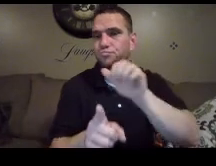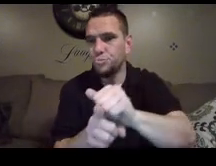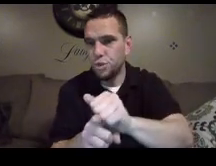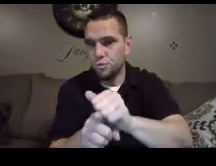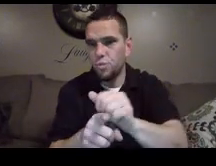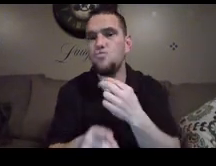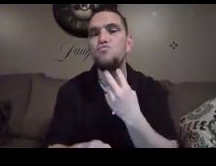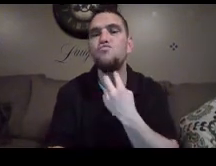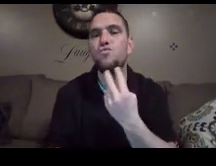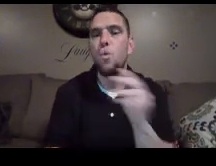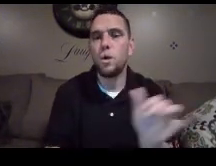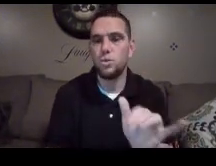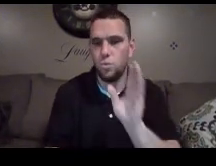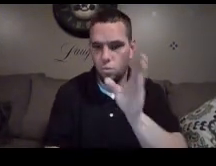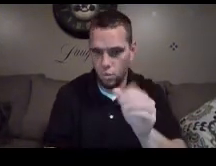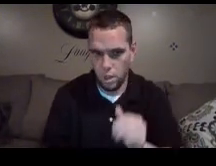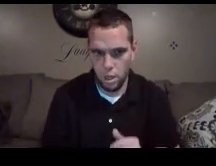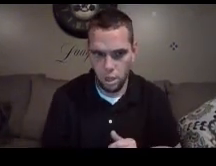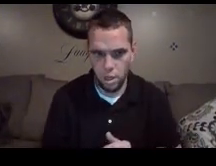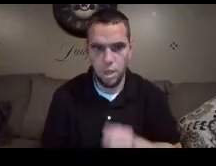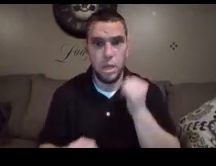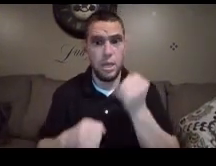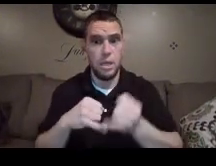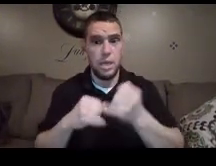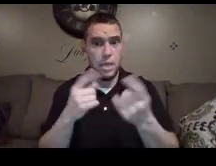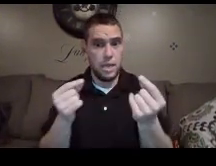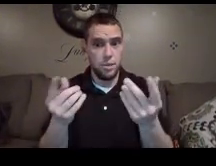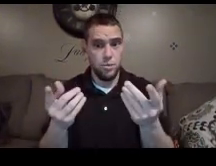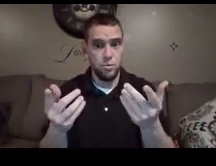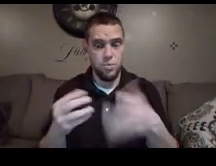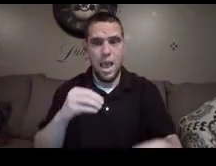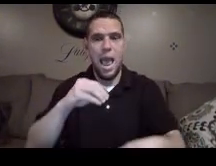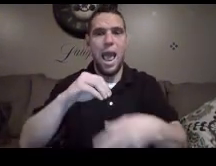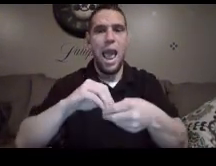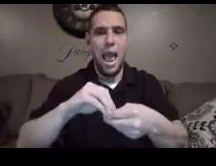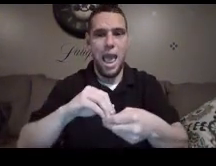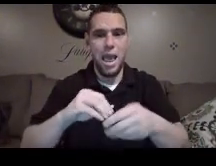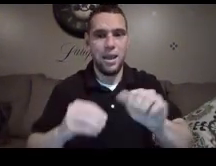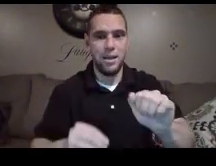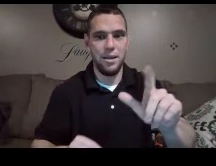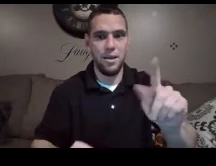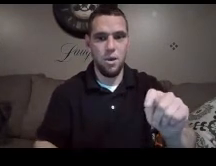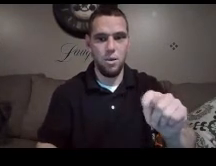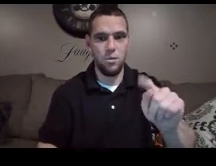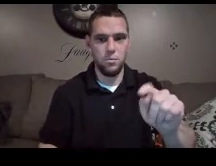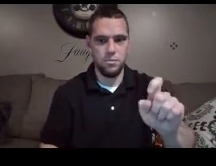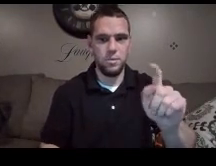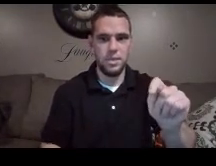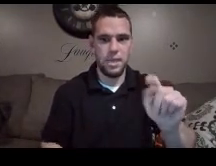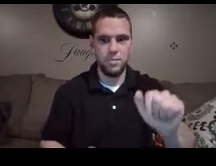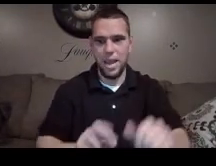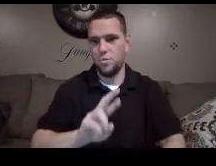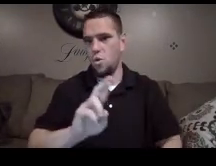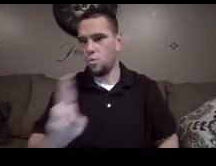And then the last thing we would do is actually add alt text. Again, I can right click on it and can go to edit alt text.